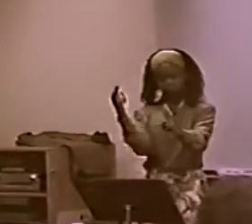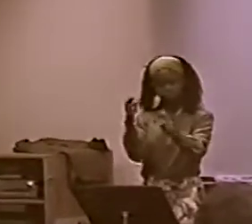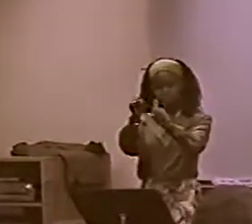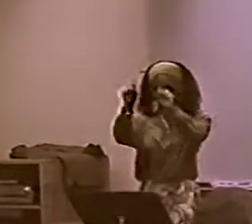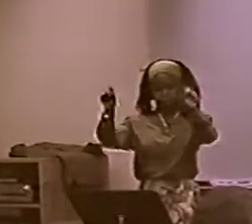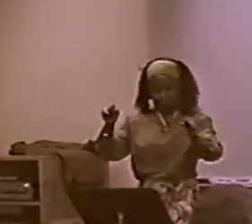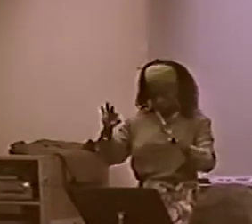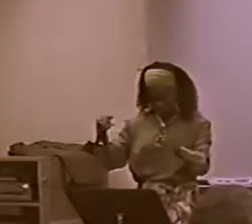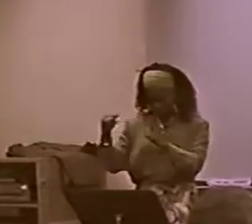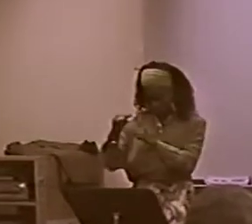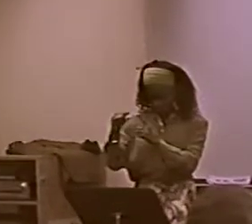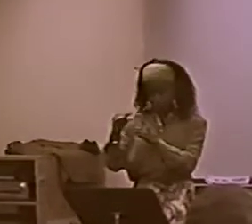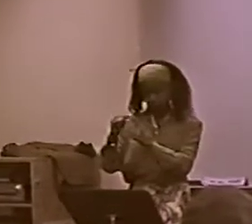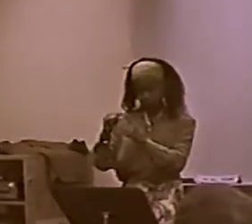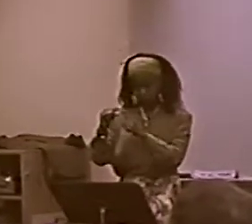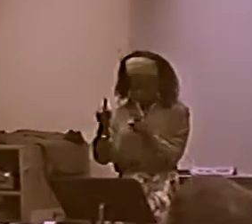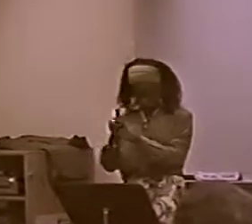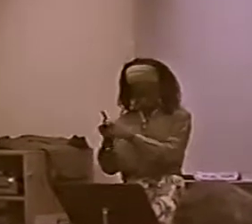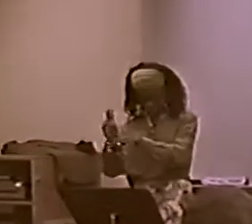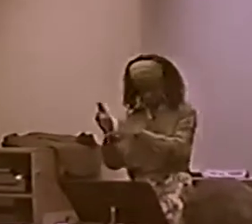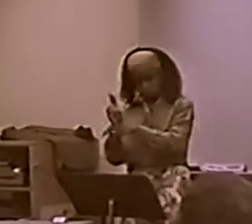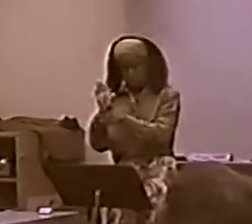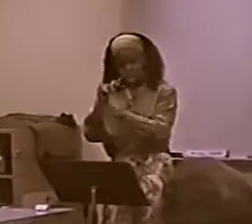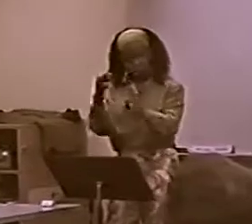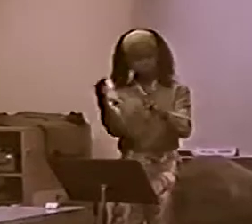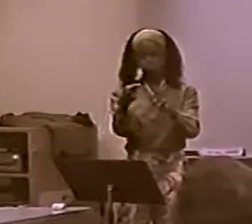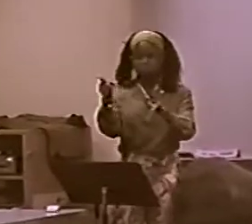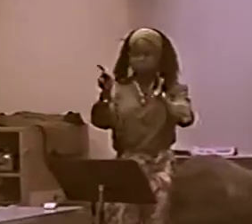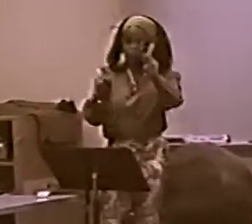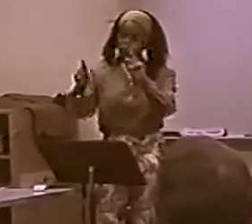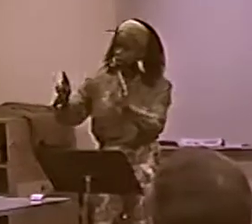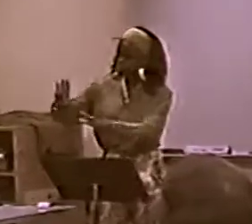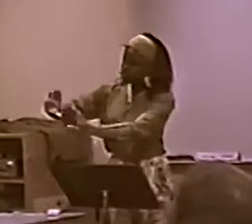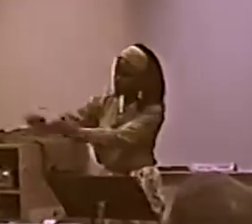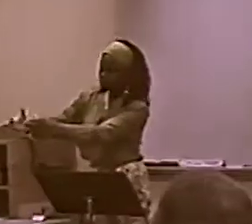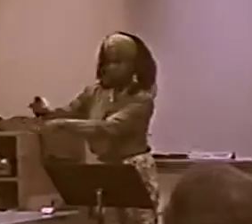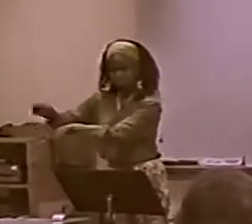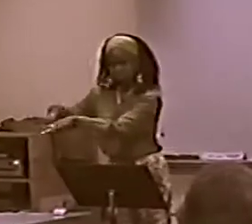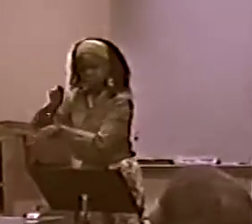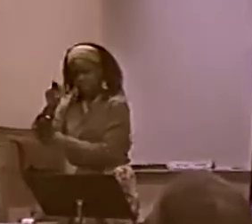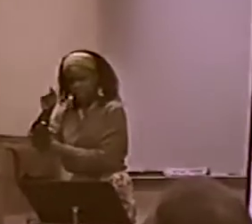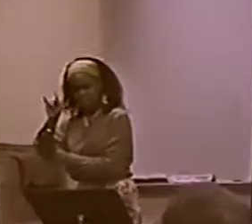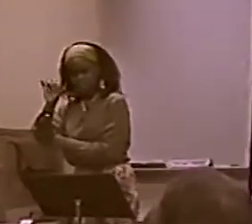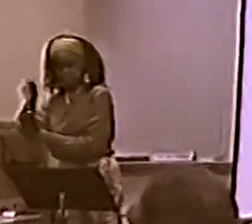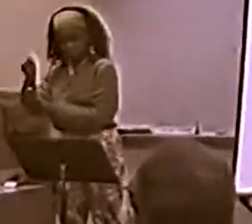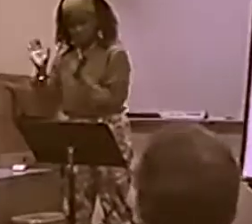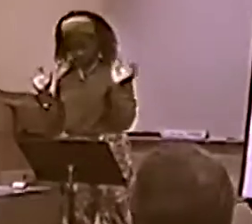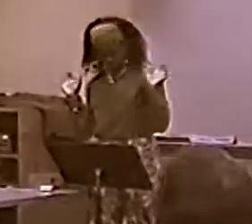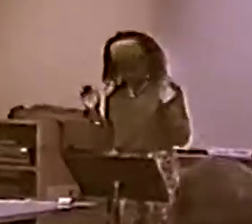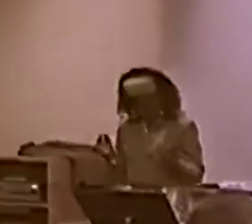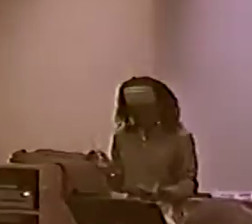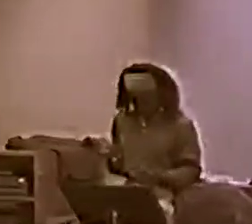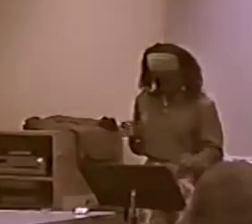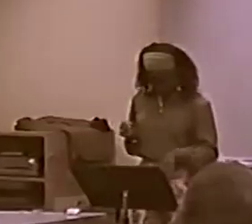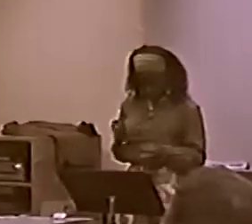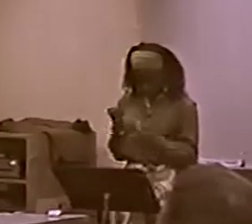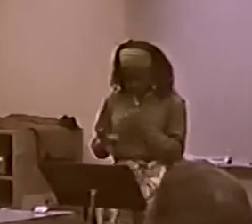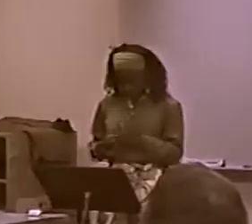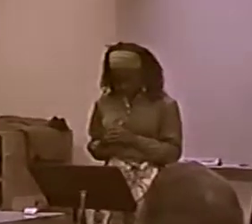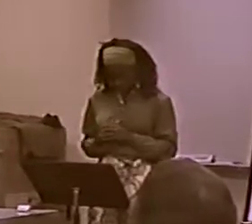2--A PARTICULAR SYSTEM OF WORDS AS USED BY A PEOPLE OR A NATION.